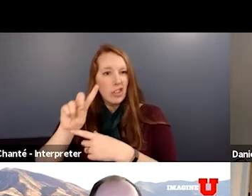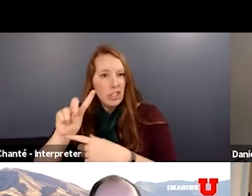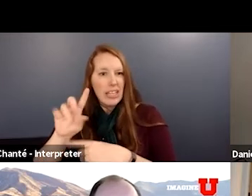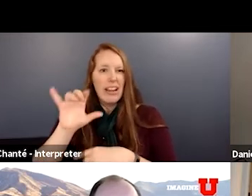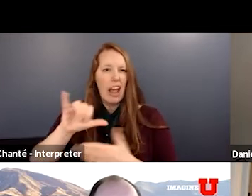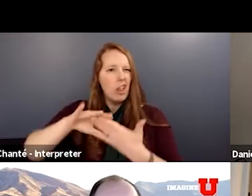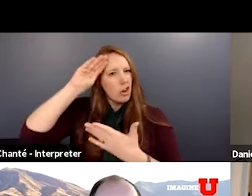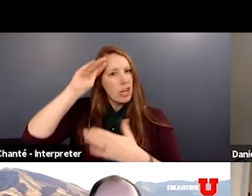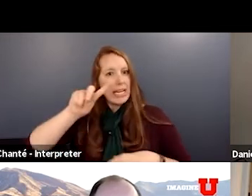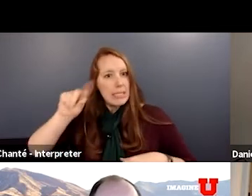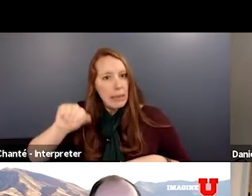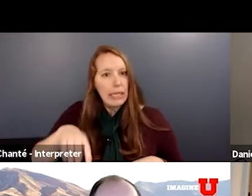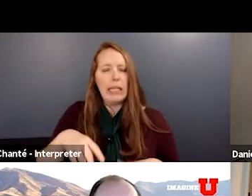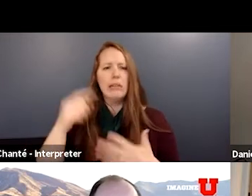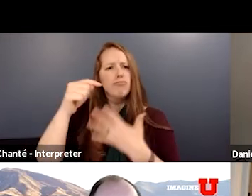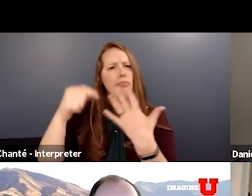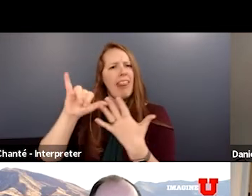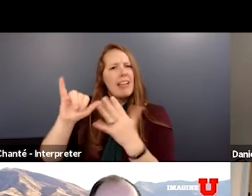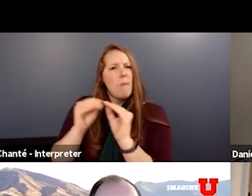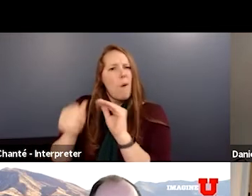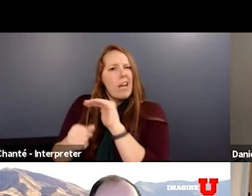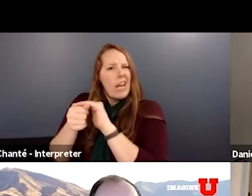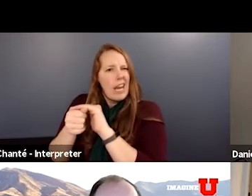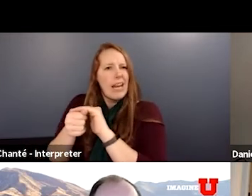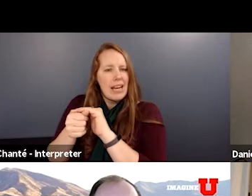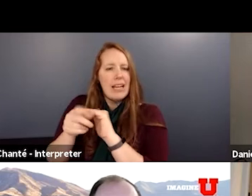Somebody with the diagnosis that you wouldn't necessarily knew